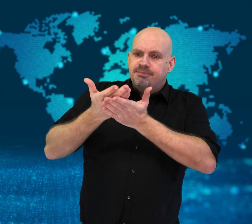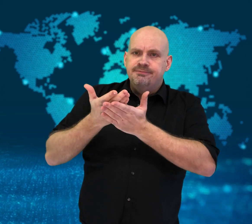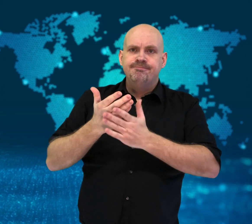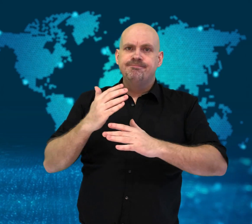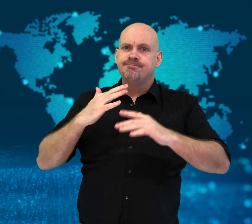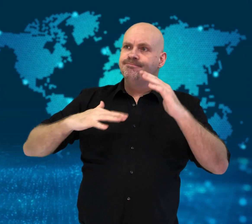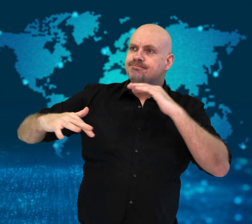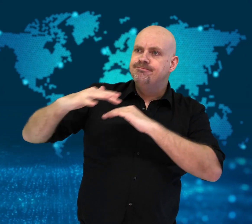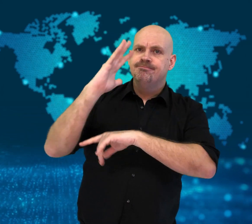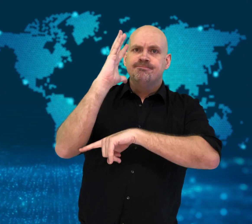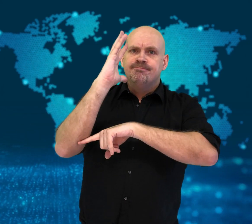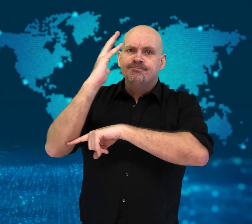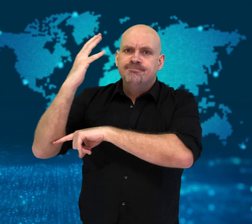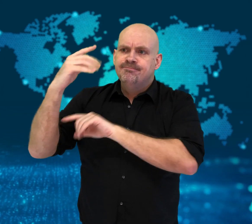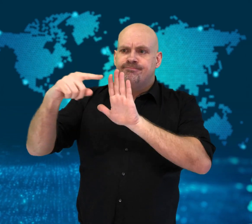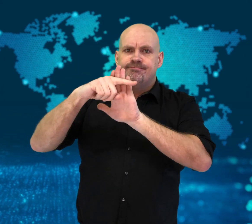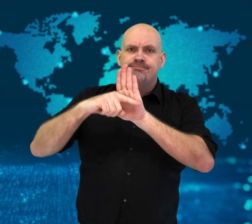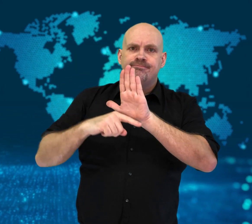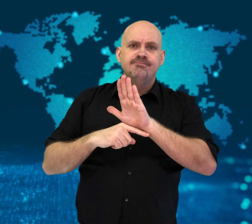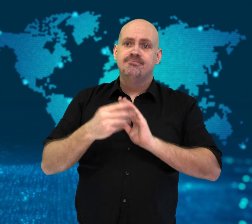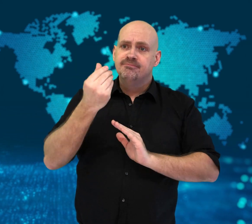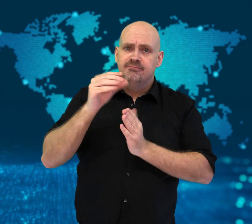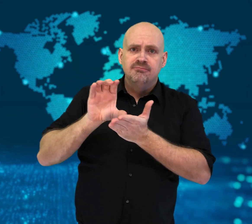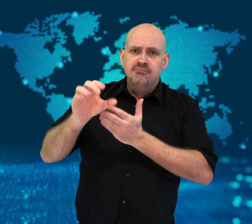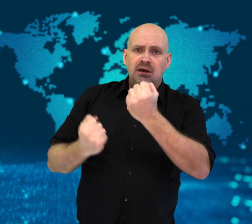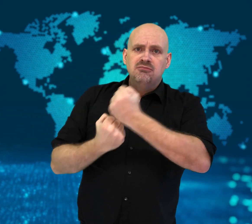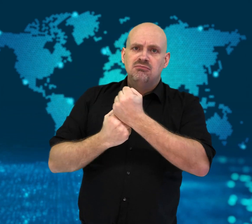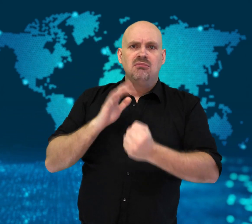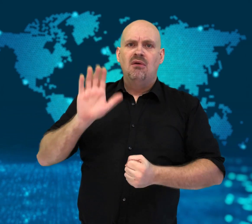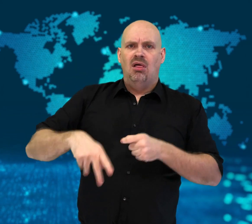that enforce environmental laws.